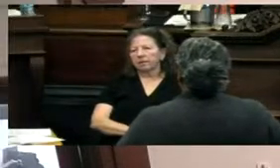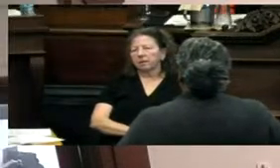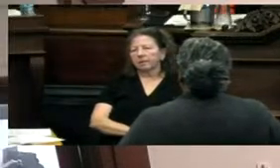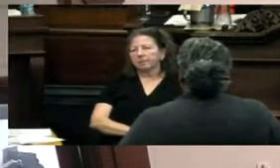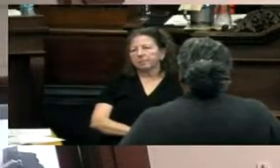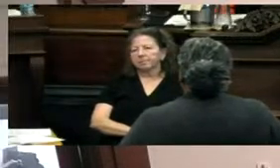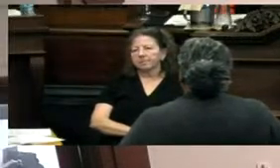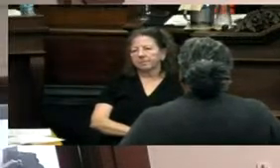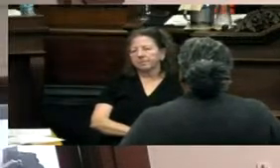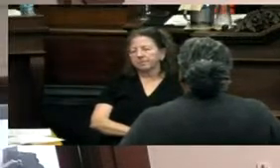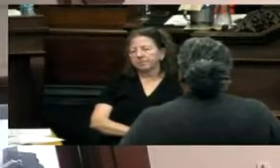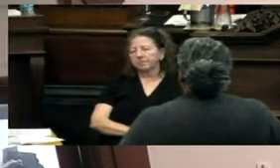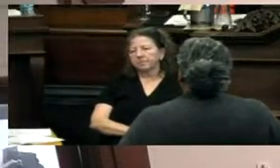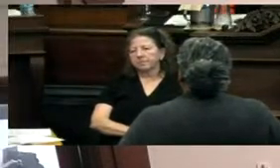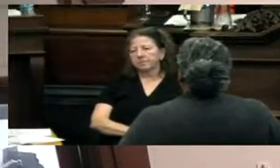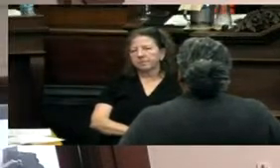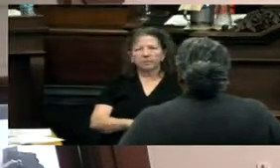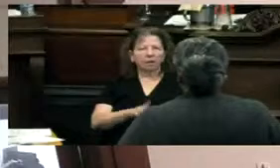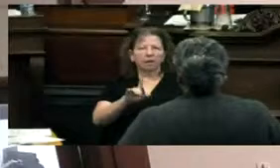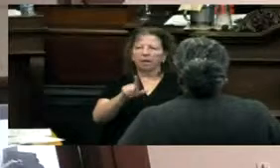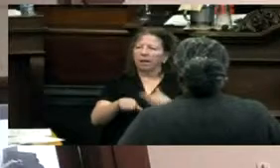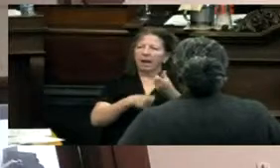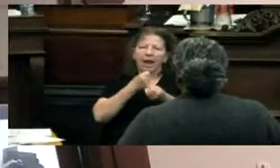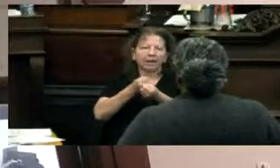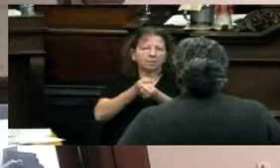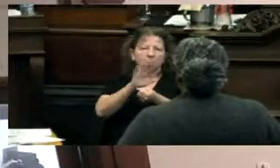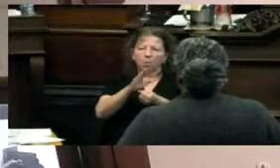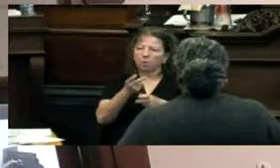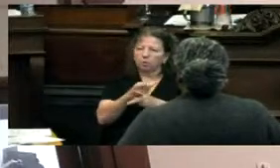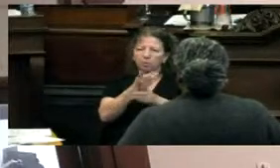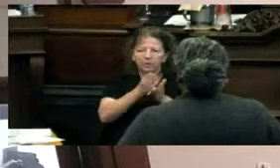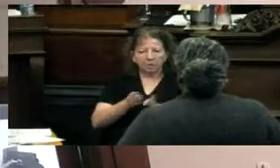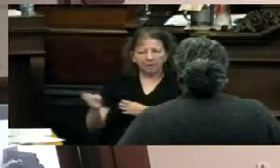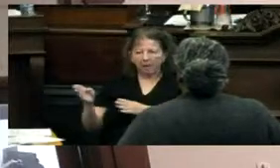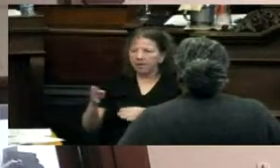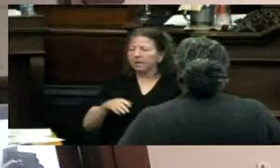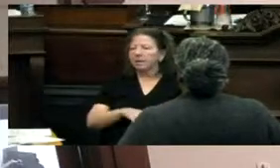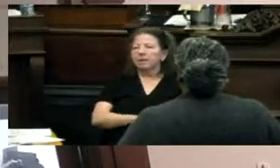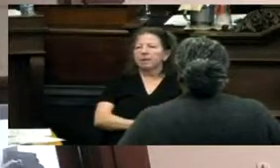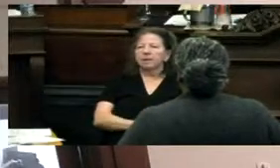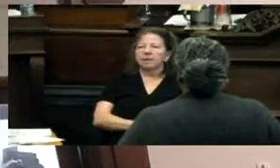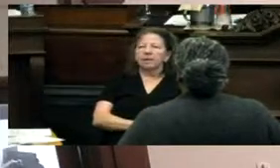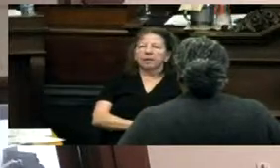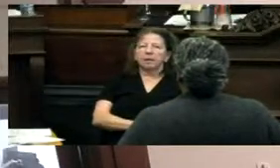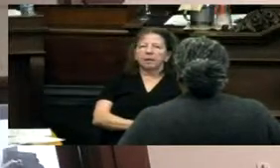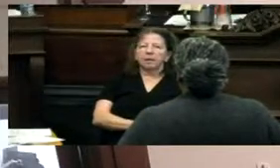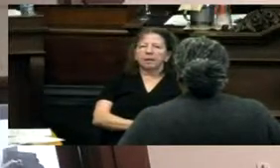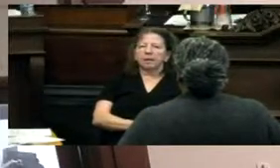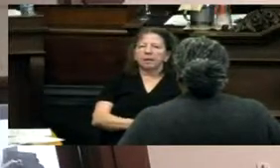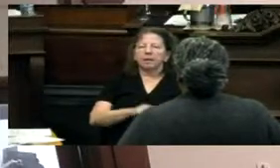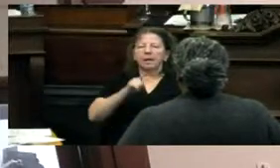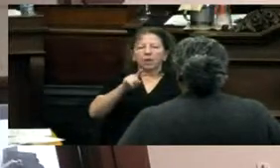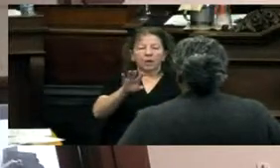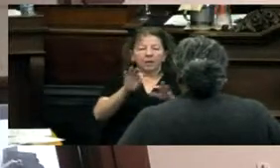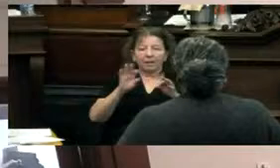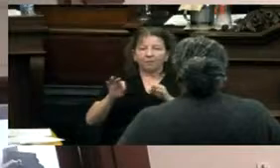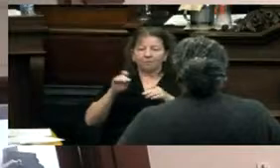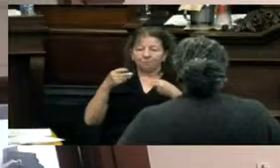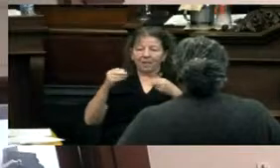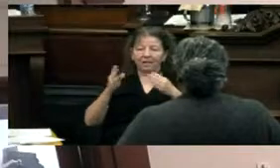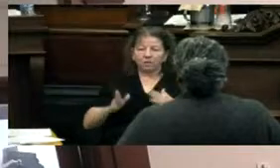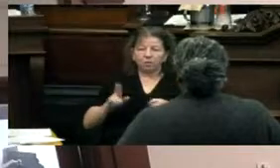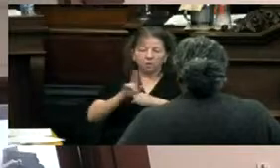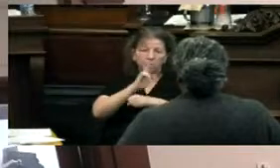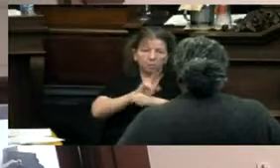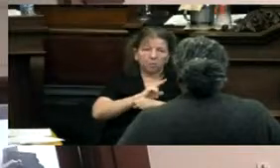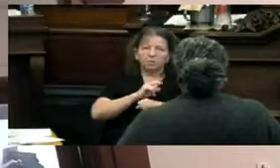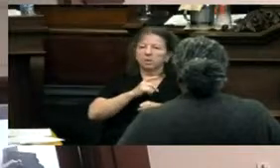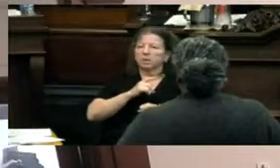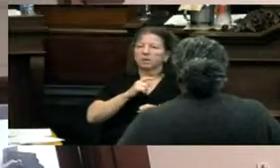that. So I fully support the